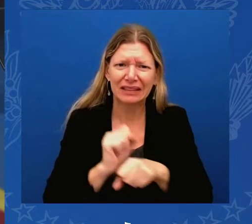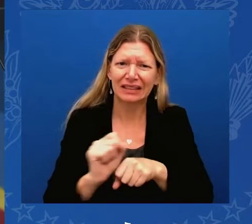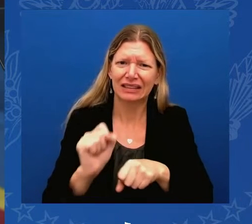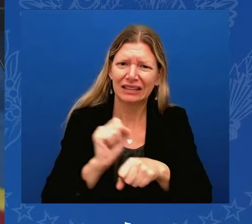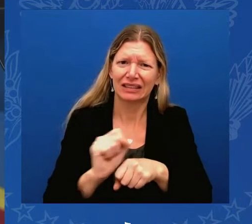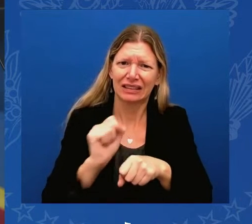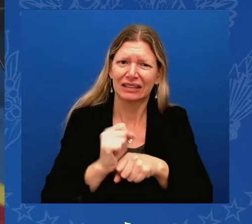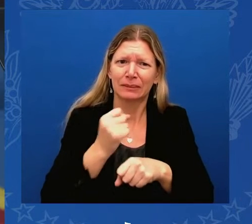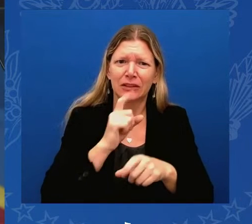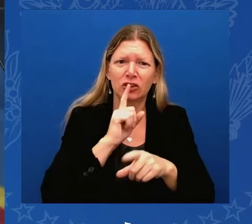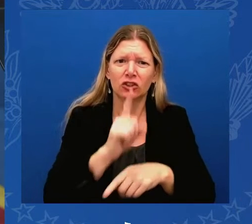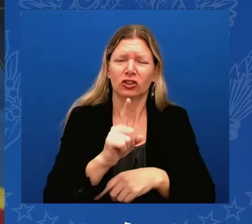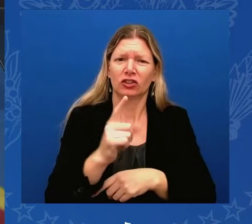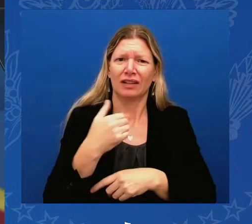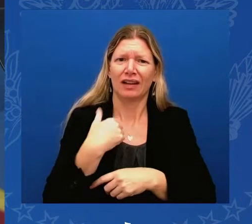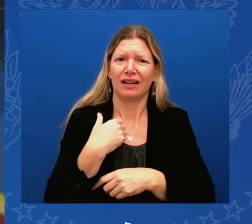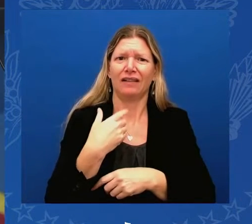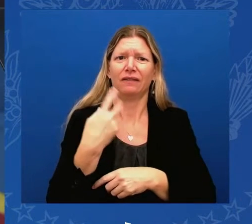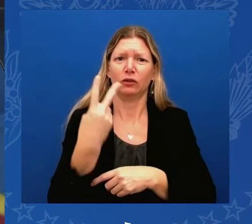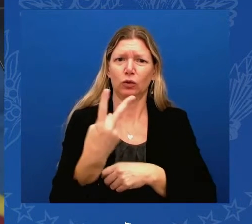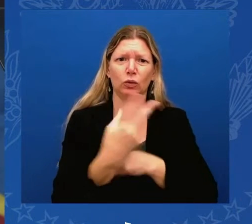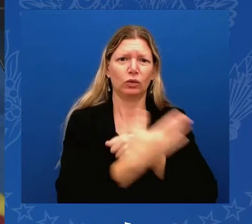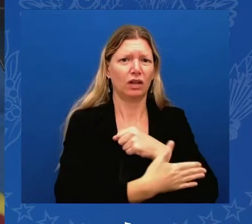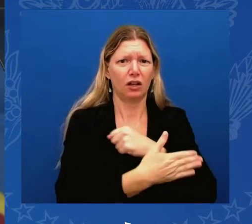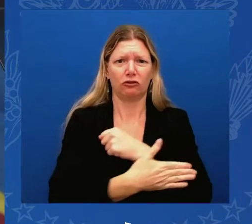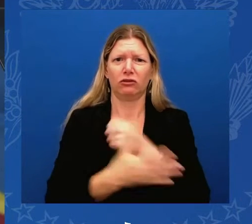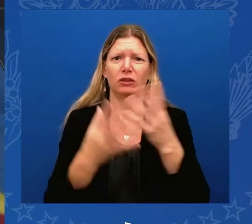for two people to live in peace, security, and dignity.